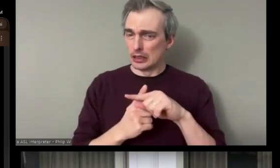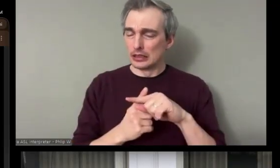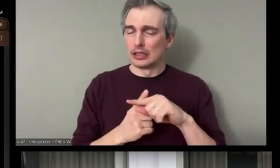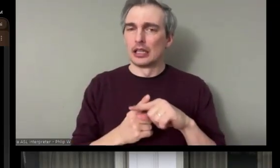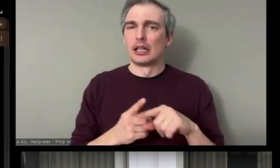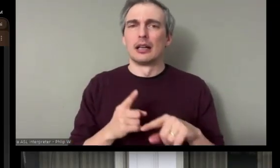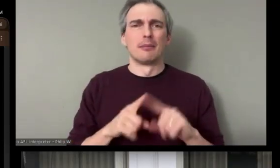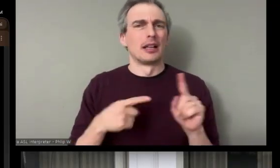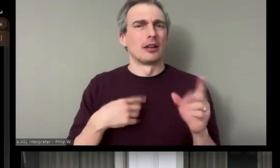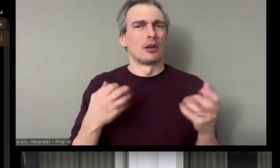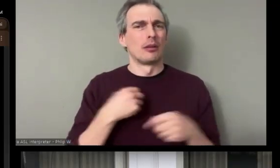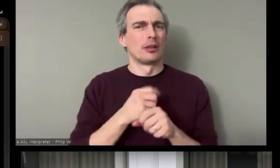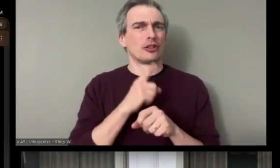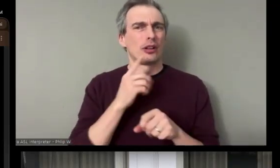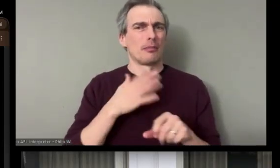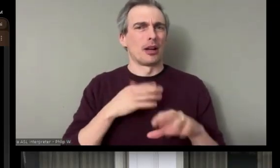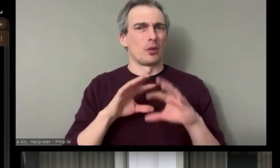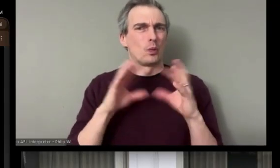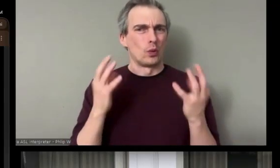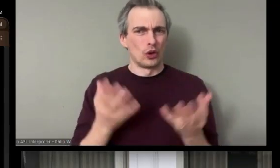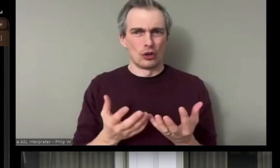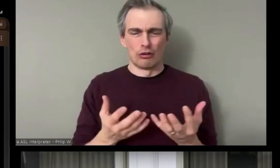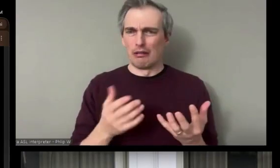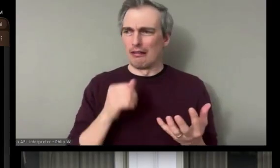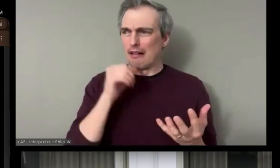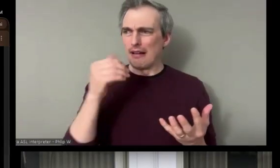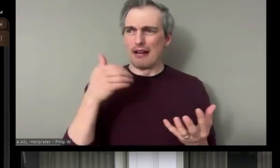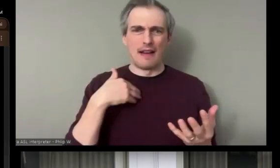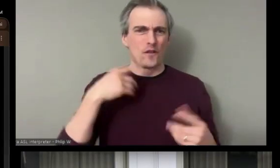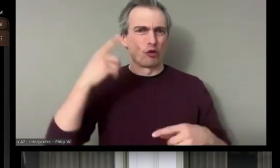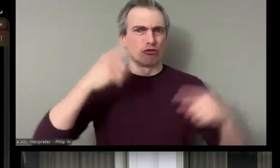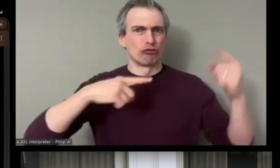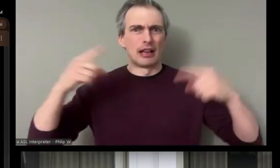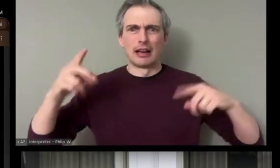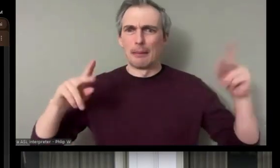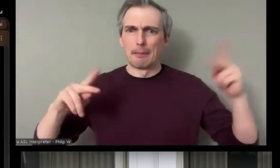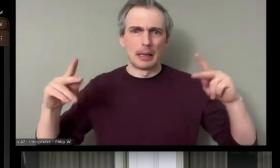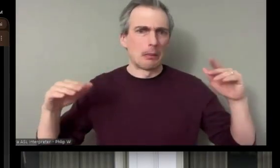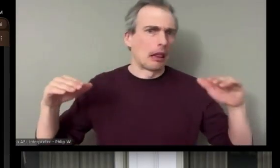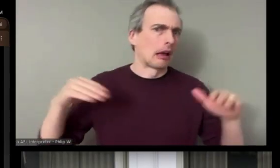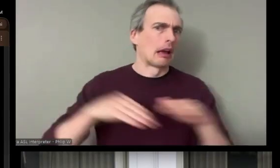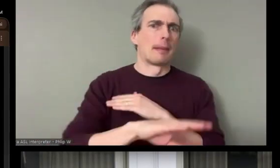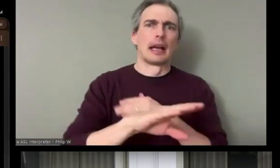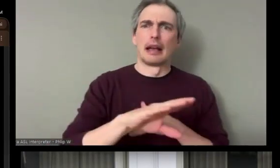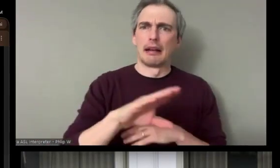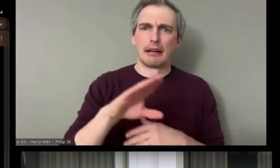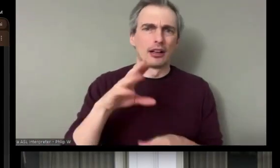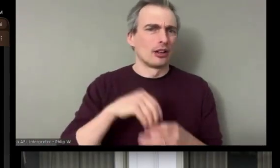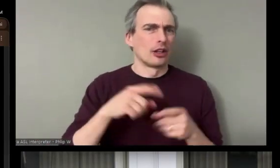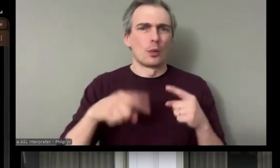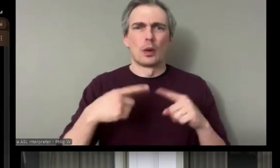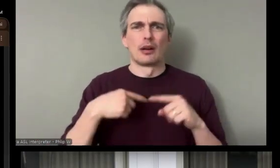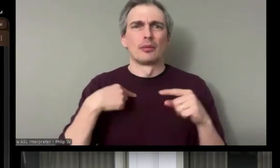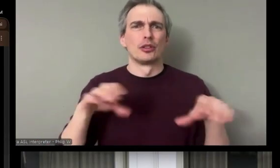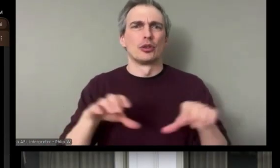demo, didn't have random people coming into it, causing chaos. We've experienced all these different scenarios with our